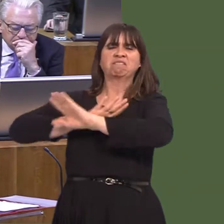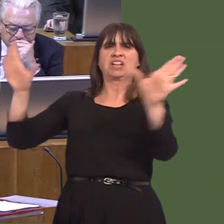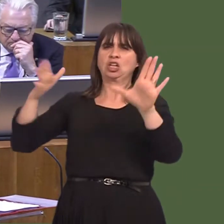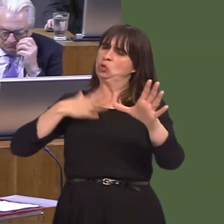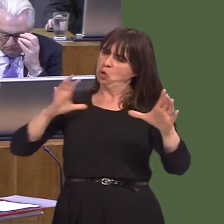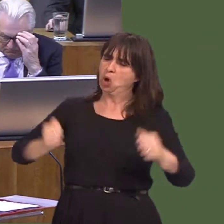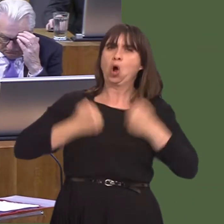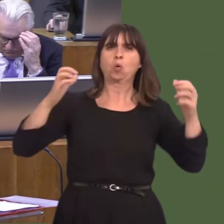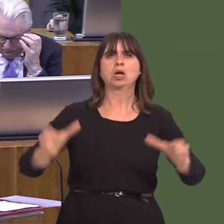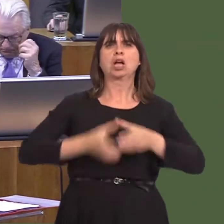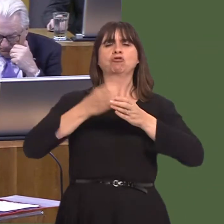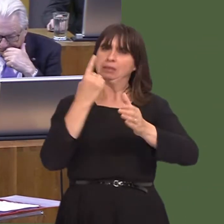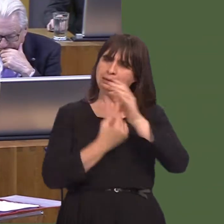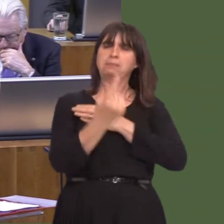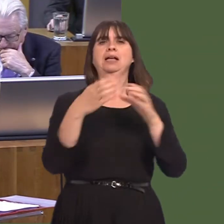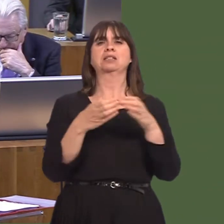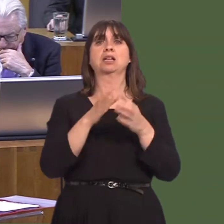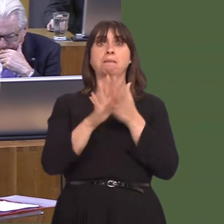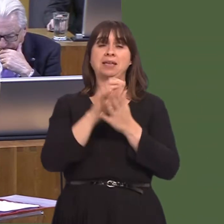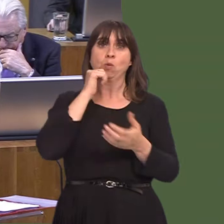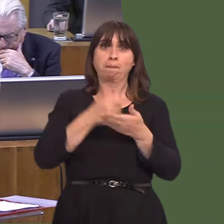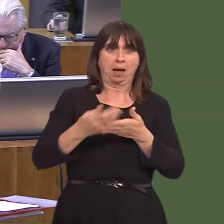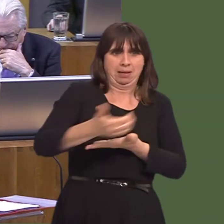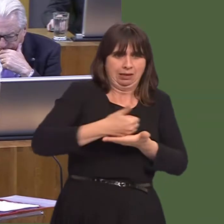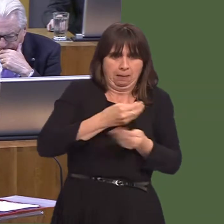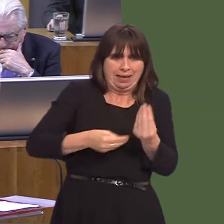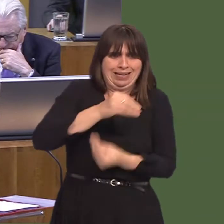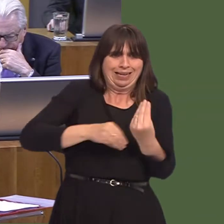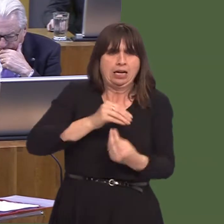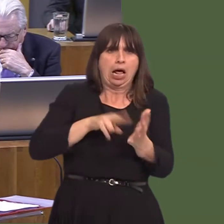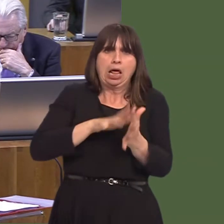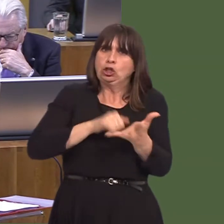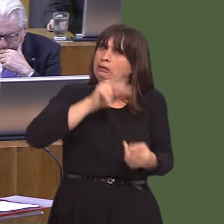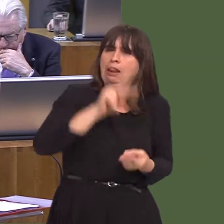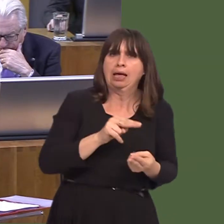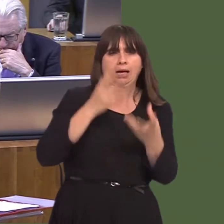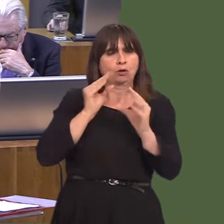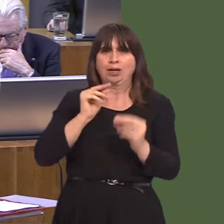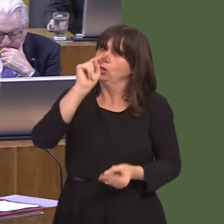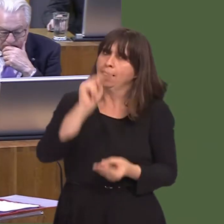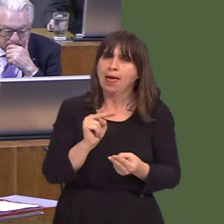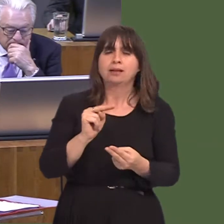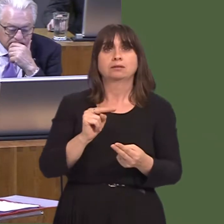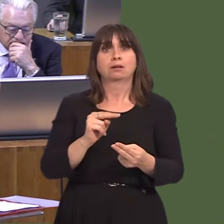support jobs, less money for the health service, less money for education, let her make the case.